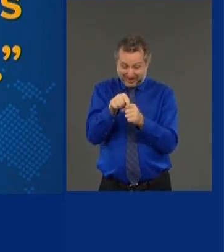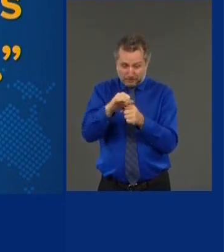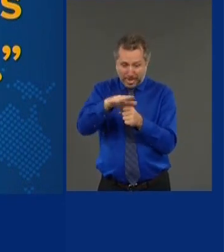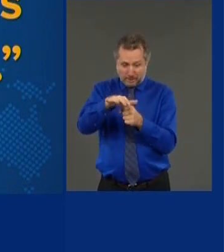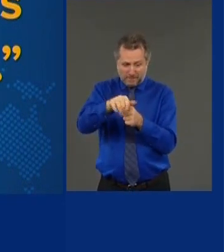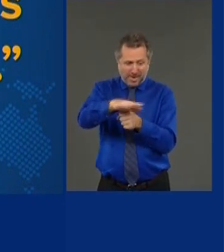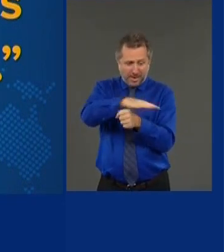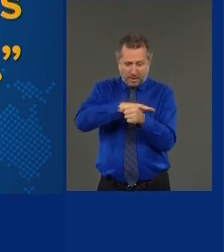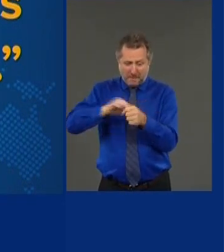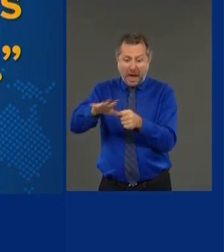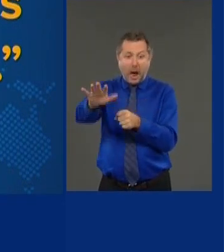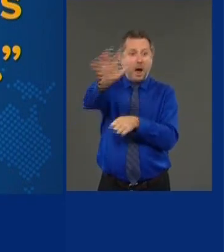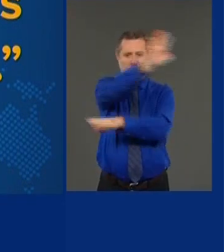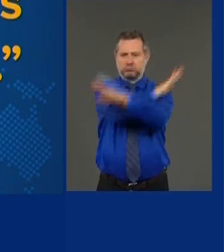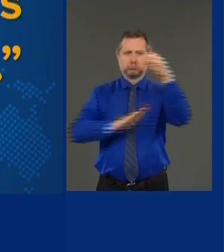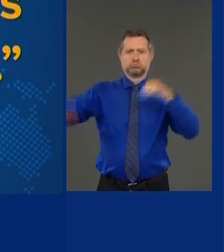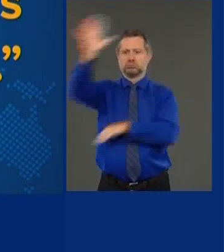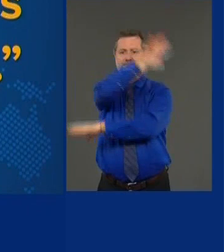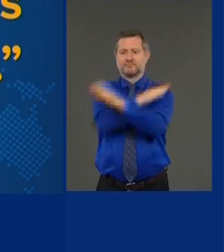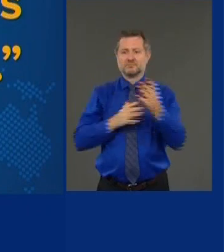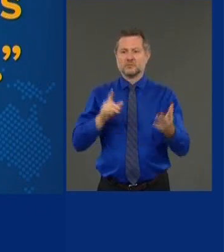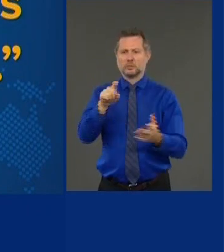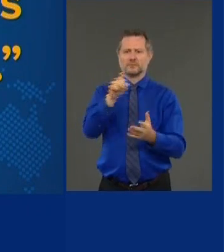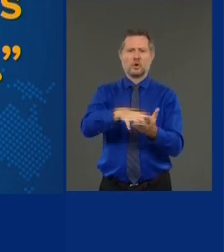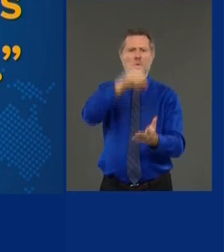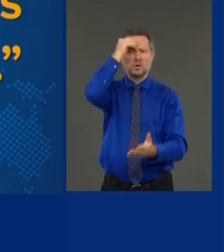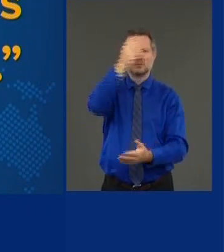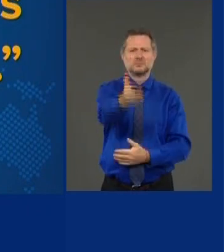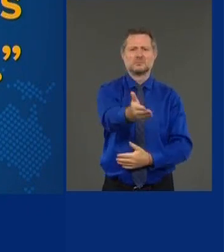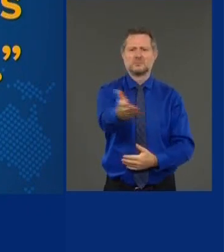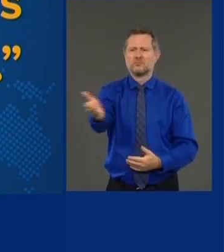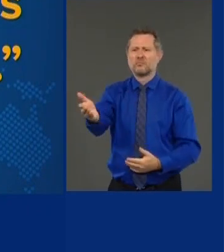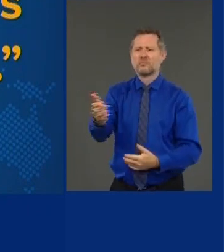AND THE TRUTH IS, AN OUTBREAK ANYWHERE IS AN OUTBREAK EVERYWHERE. THAT'S WHAT WE SHOULD HAVE